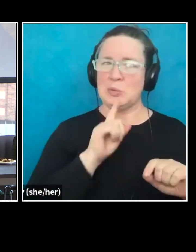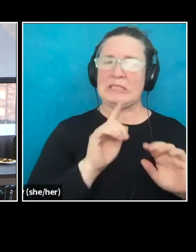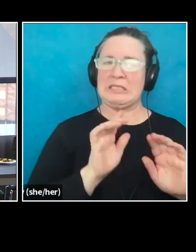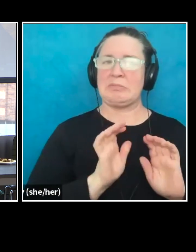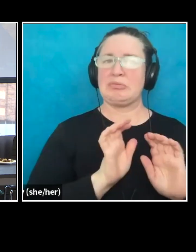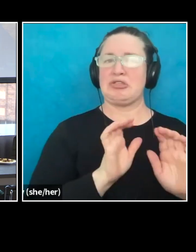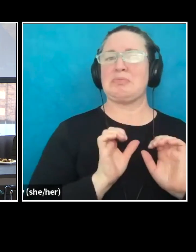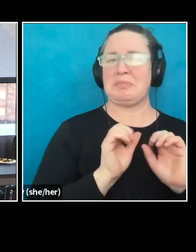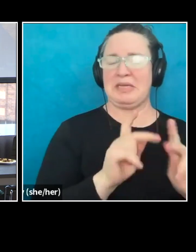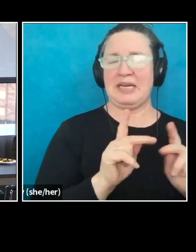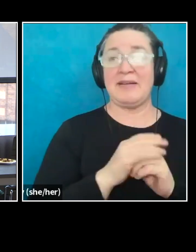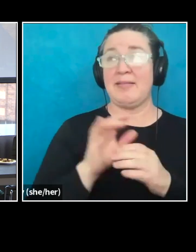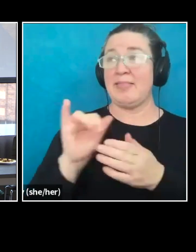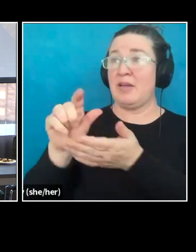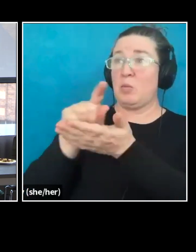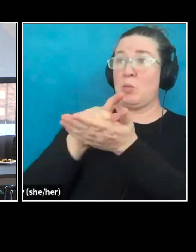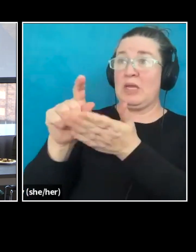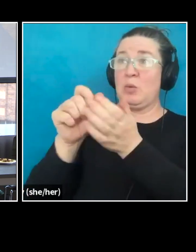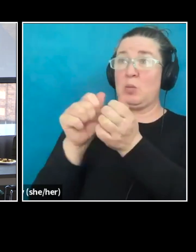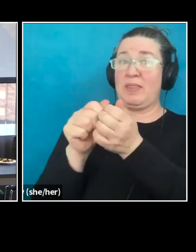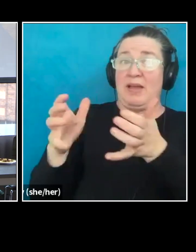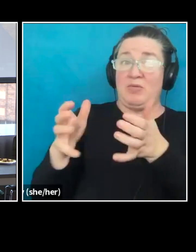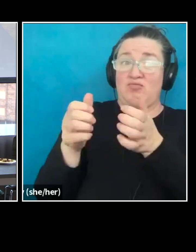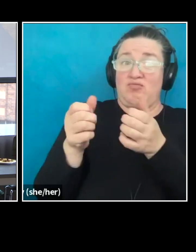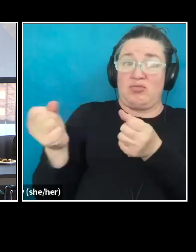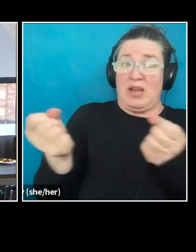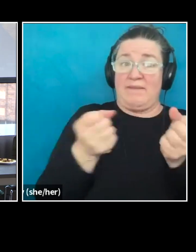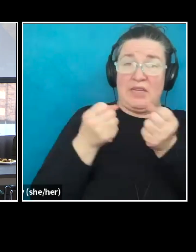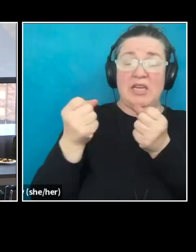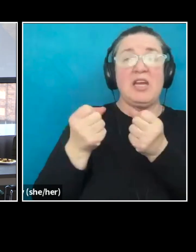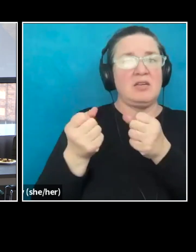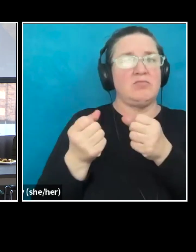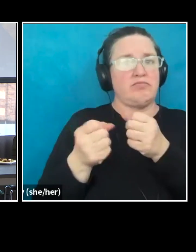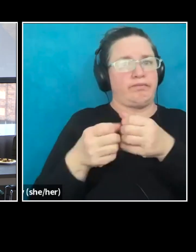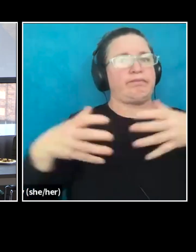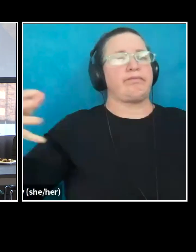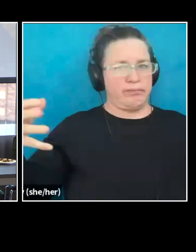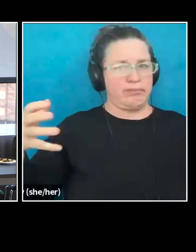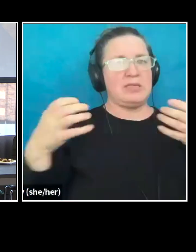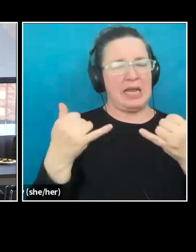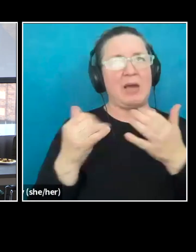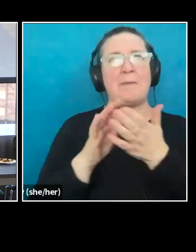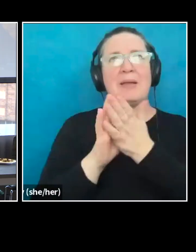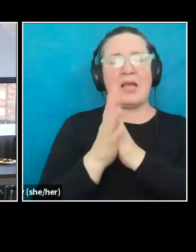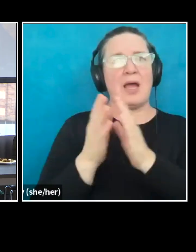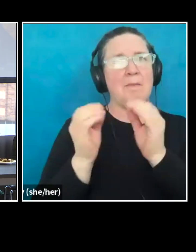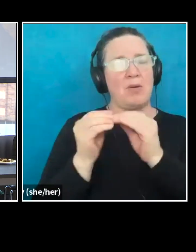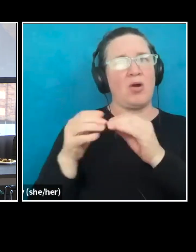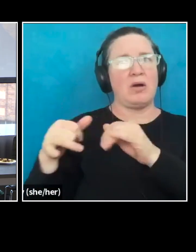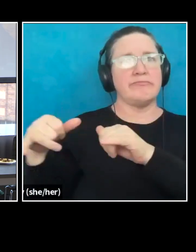Without Driving has really grown, it's become much more um, normalized. I see that non-driver uh sort